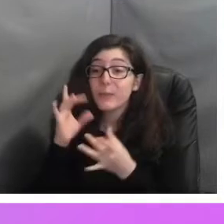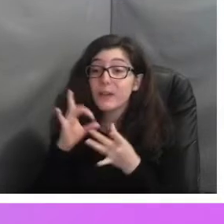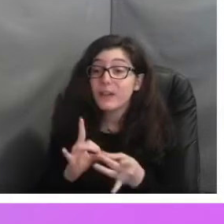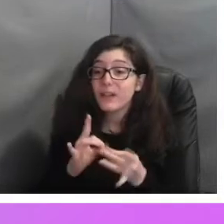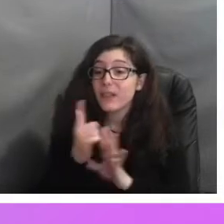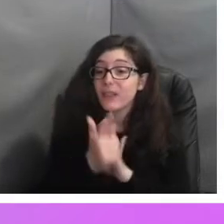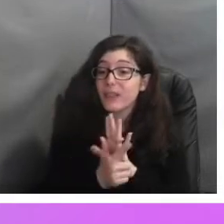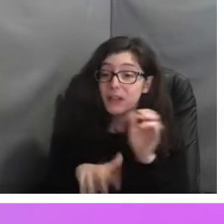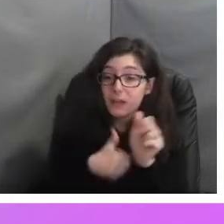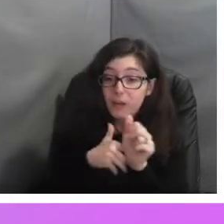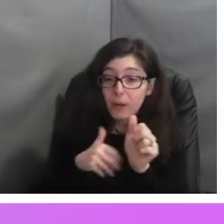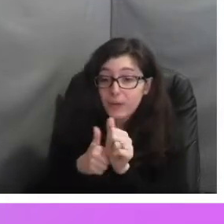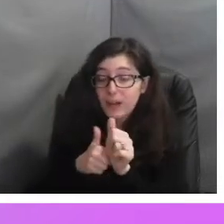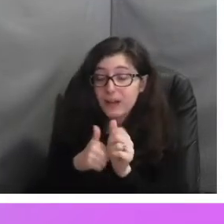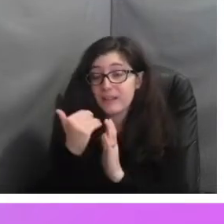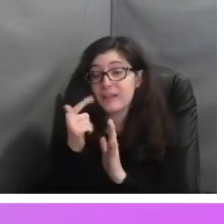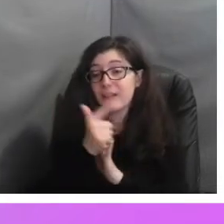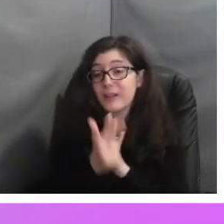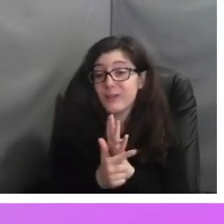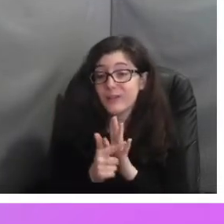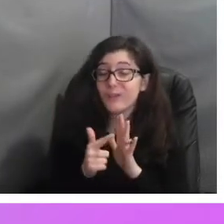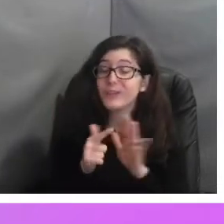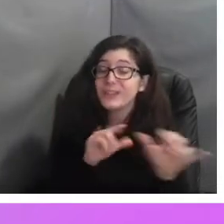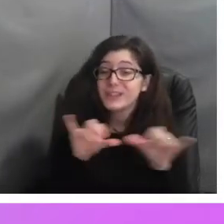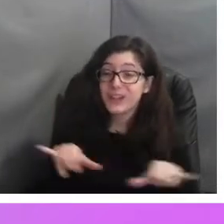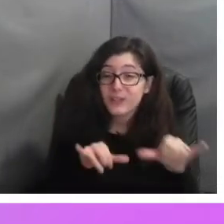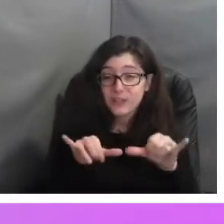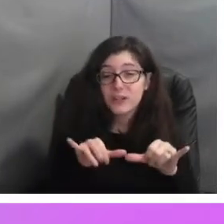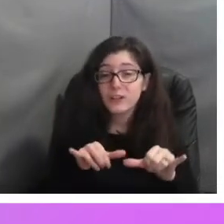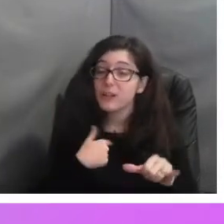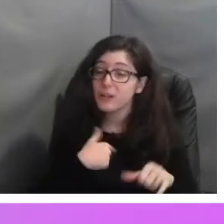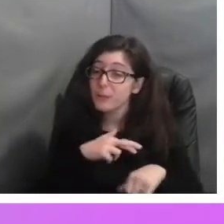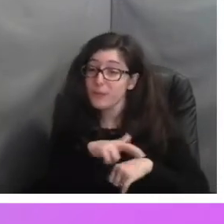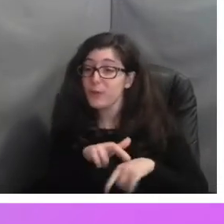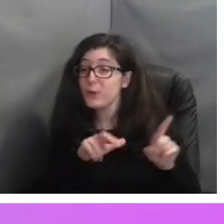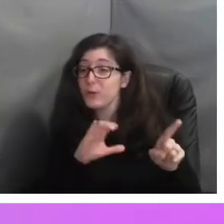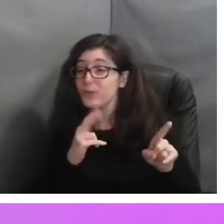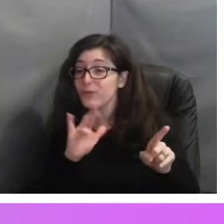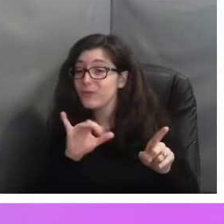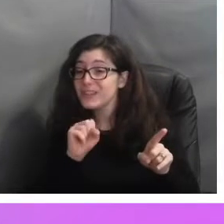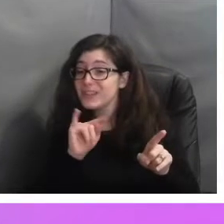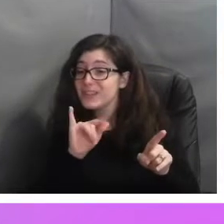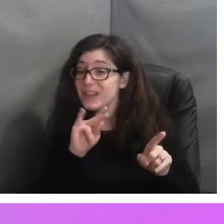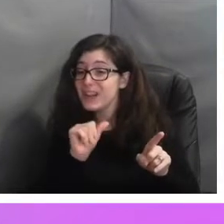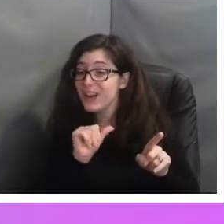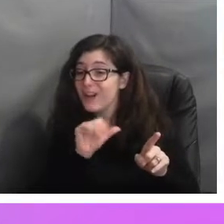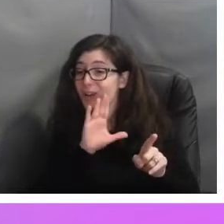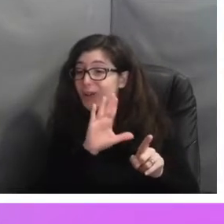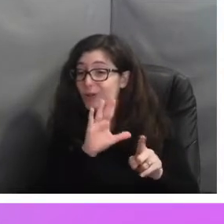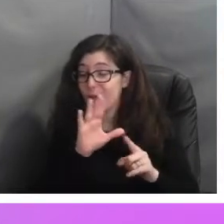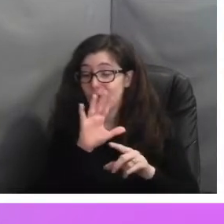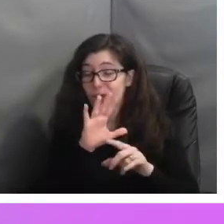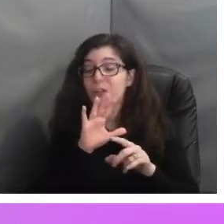the legal standards, I would refer you to Kristina's session this morning which was on ADA legal updates.